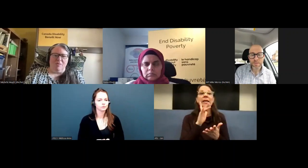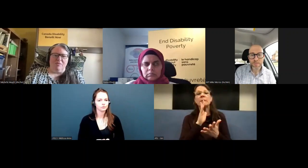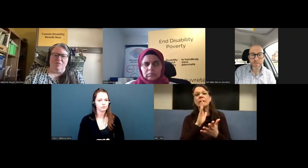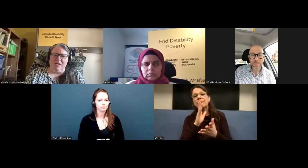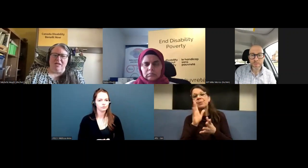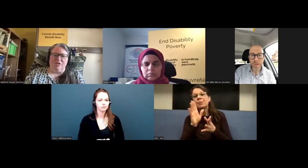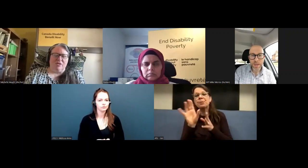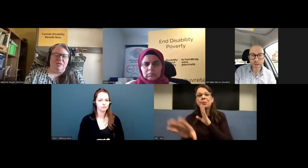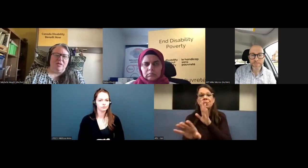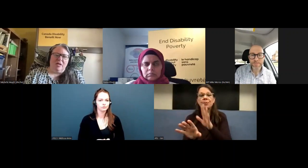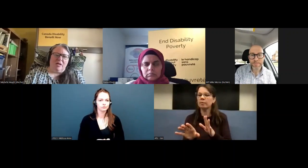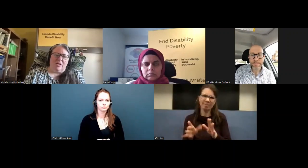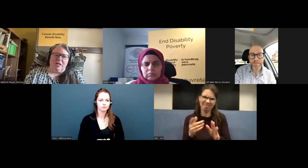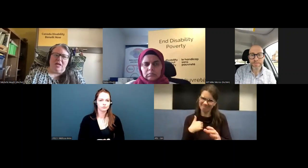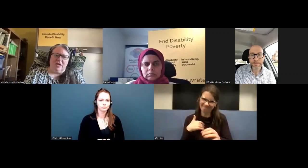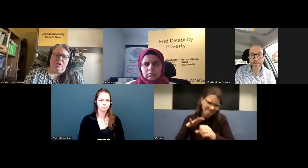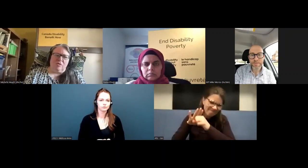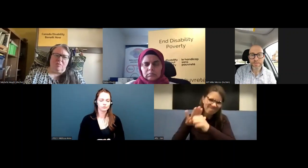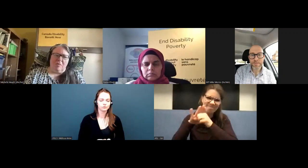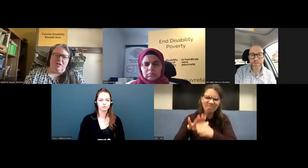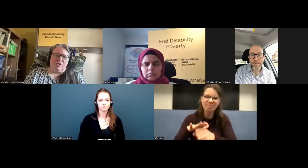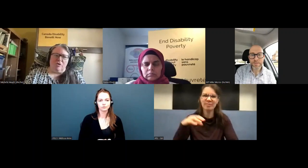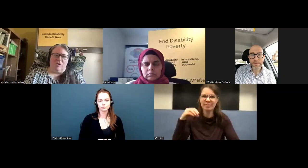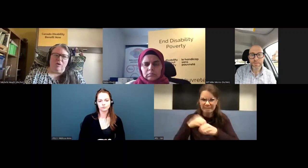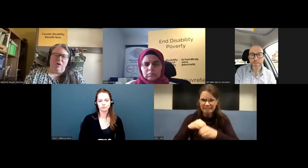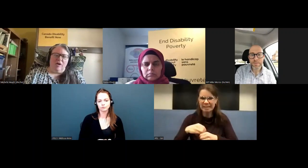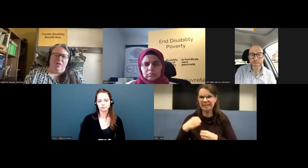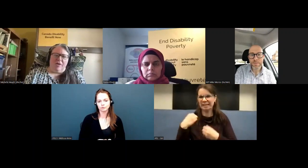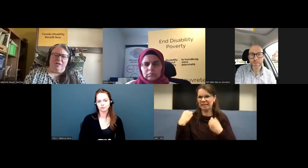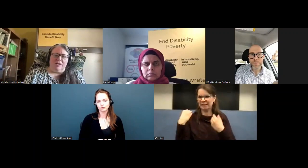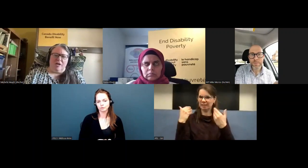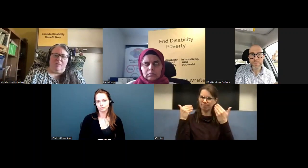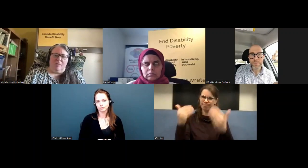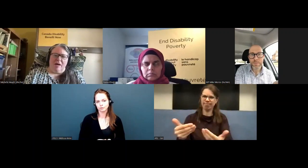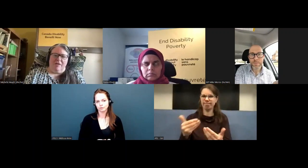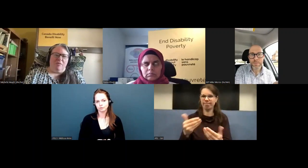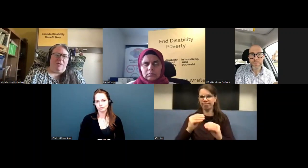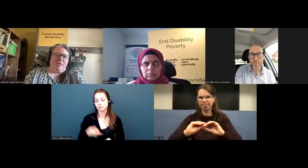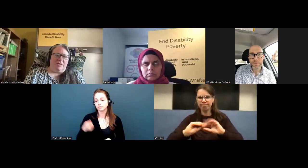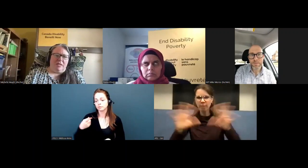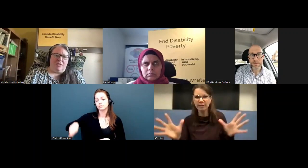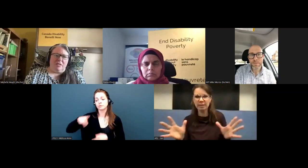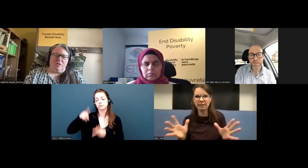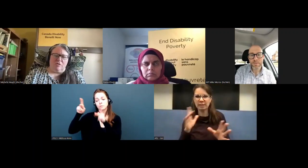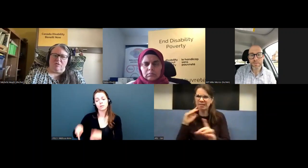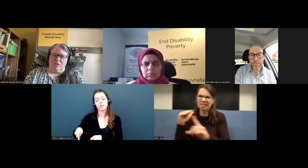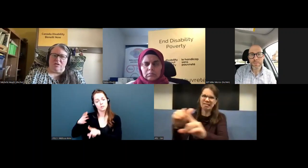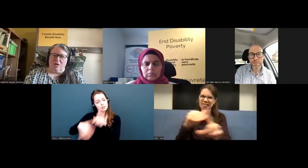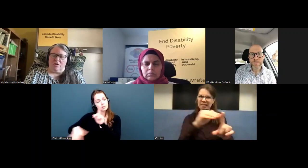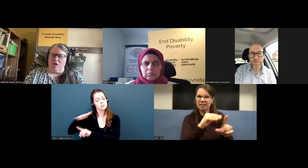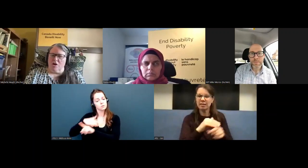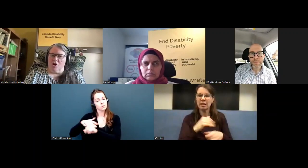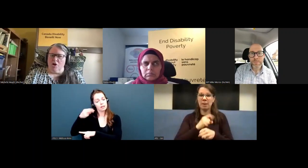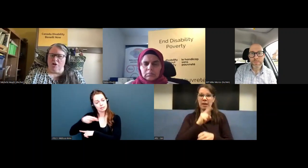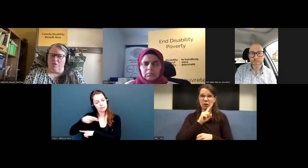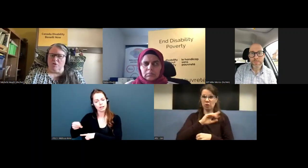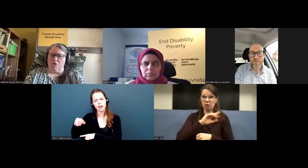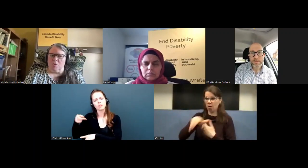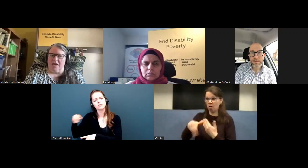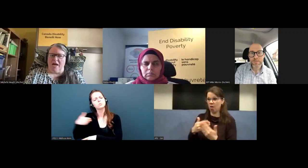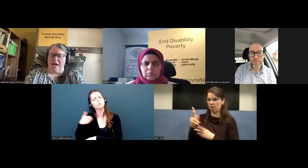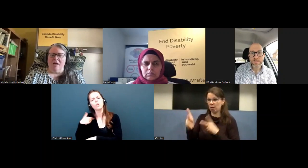WE'VE REALLY JUST CONTINUED TO MAKE SURE THAT EVERYBODY'S STORY IS HEARD AS MUCH AS WE CAN.